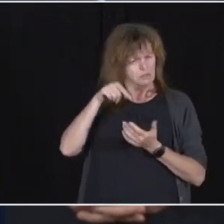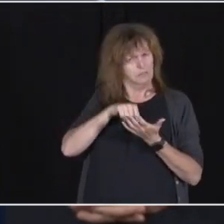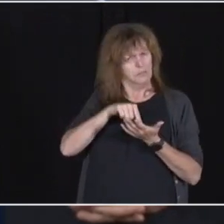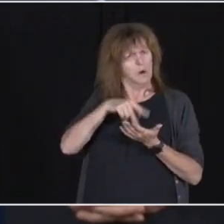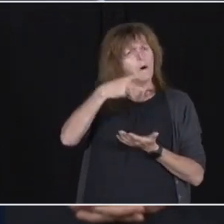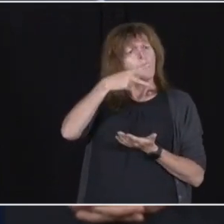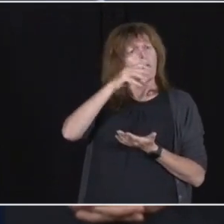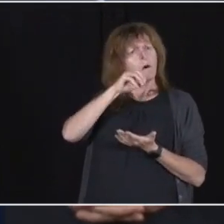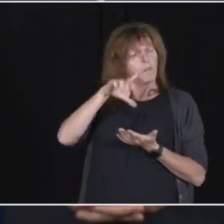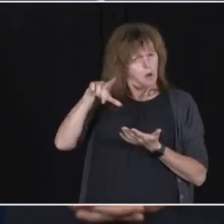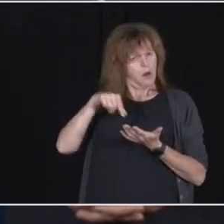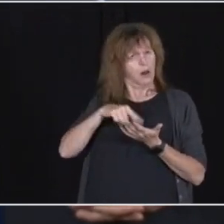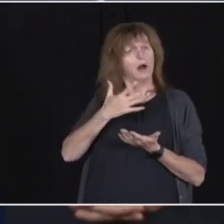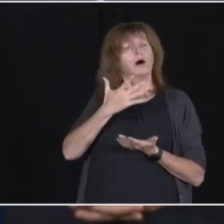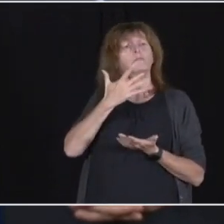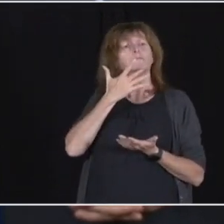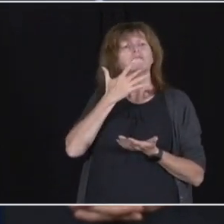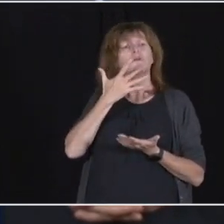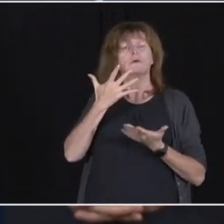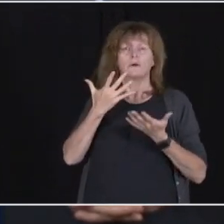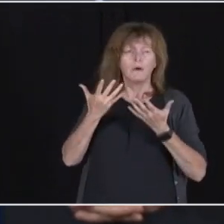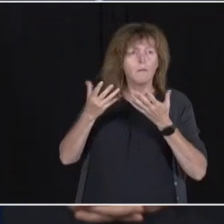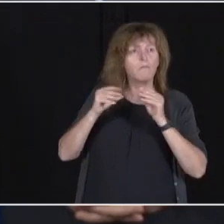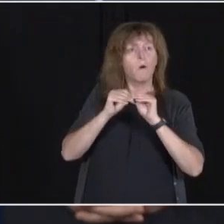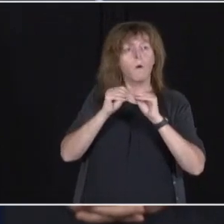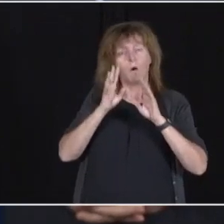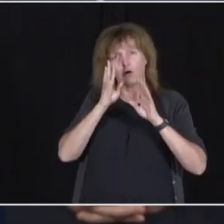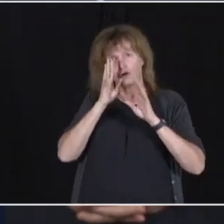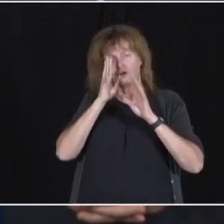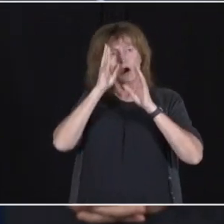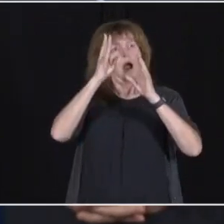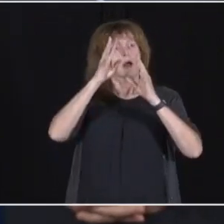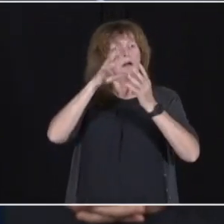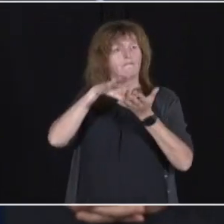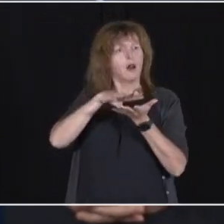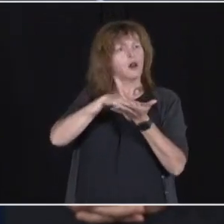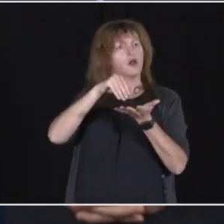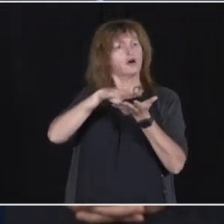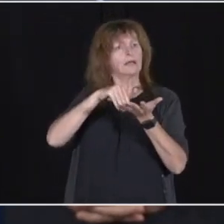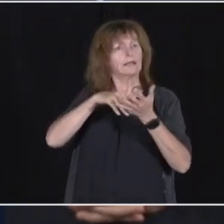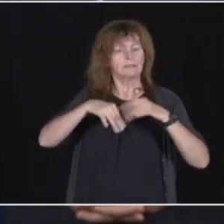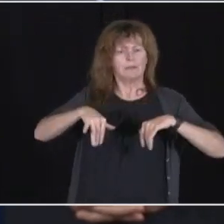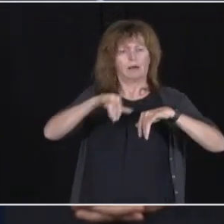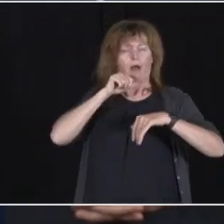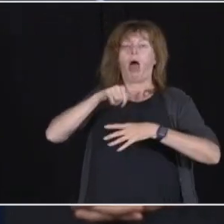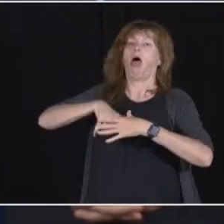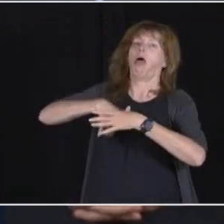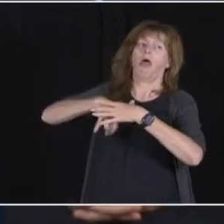premier, because a big chunk of those parents, about 70% wanted some of those out-of-the-box ideas. You mentioned more outdoor learning.